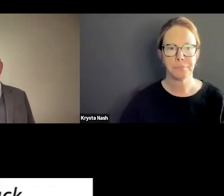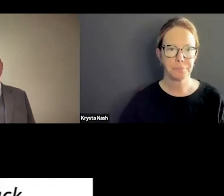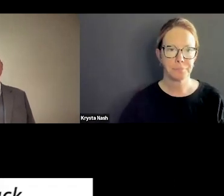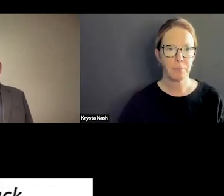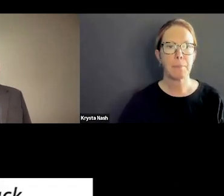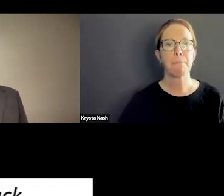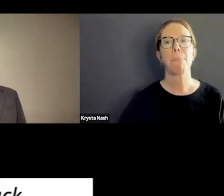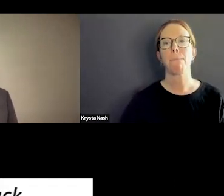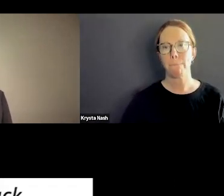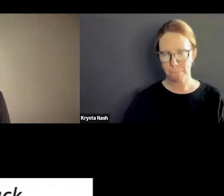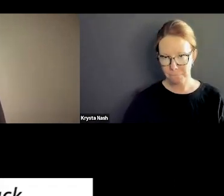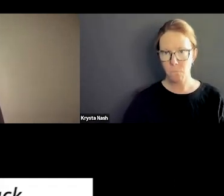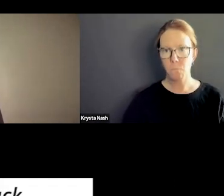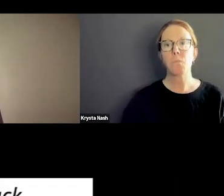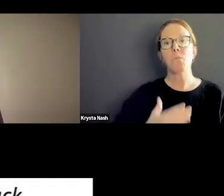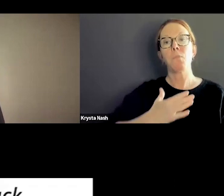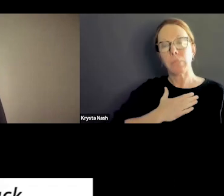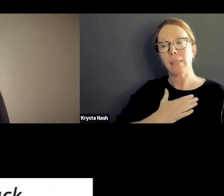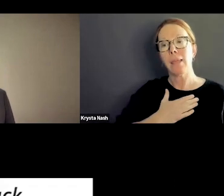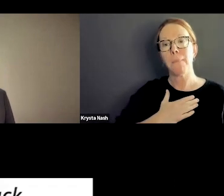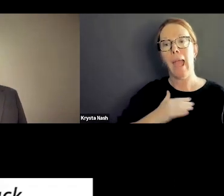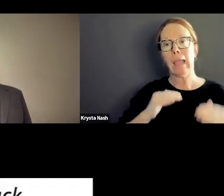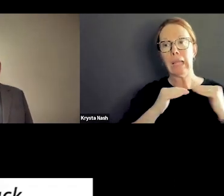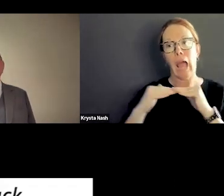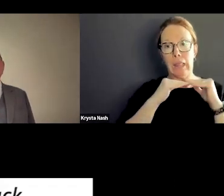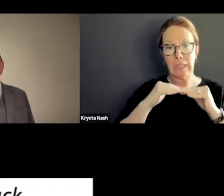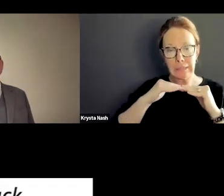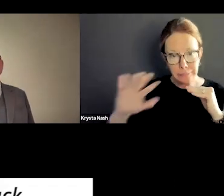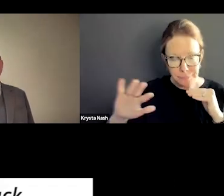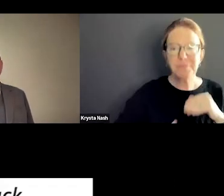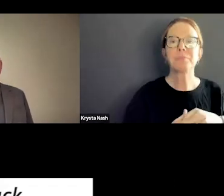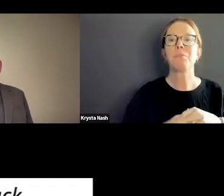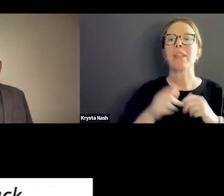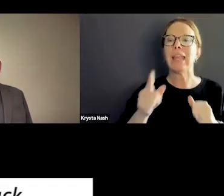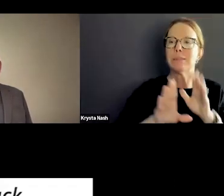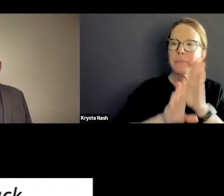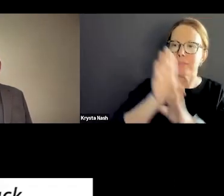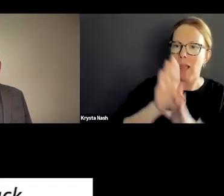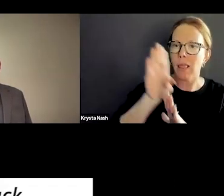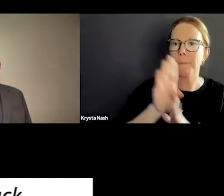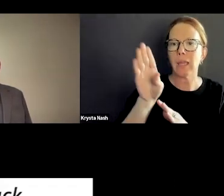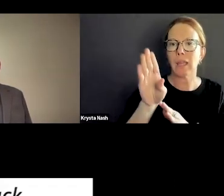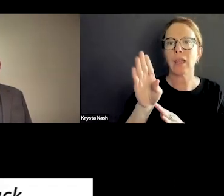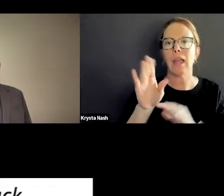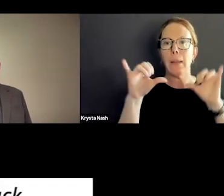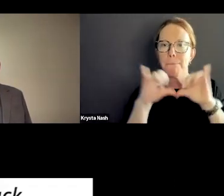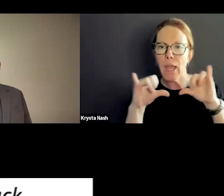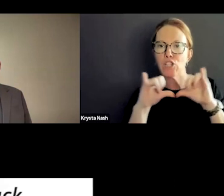And then, like I said, my colleague Scott Garber, Gap Burger, has been actually developing, a measure that was originally based on